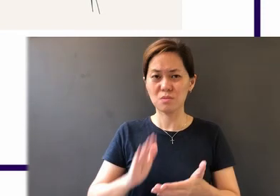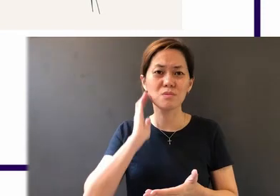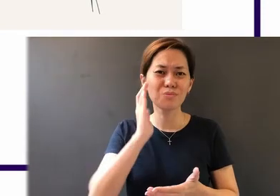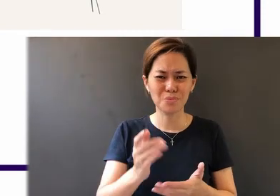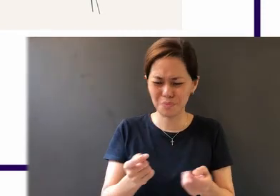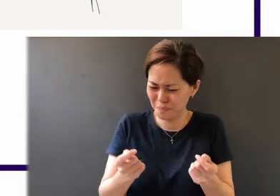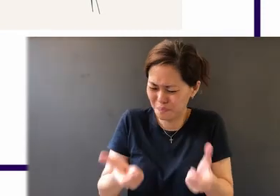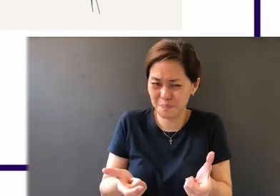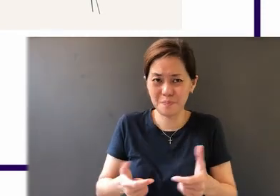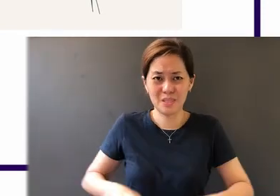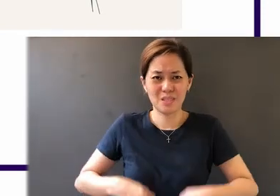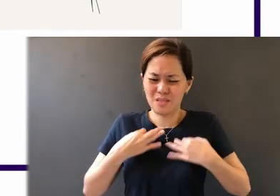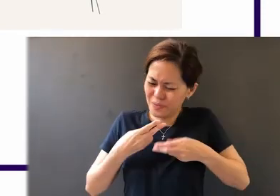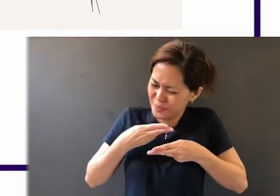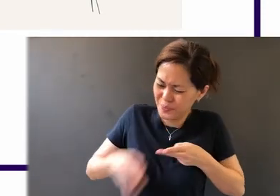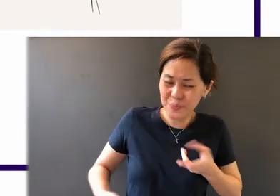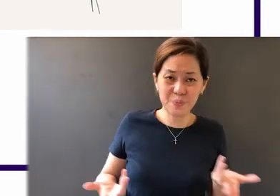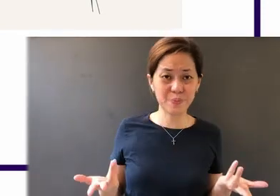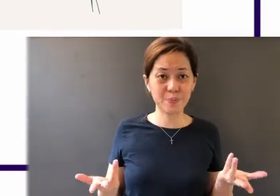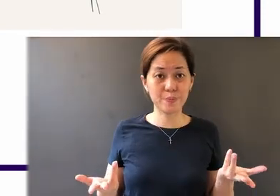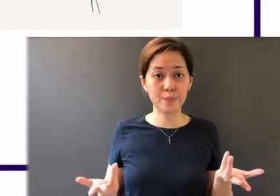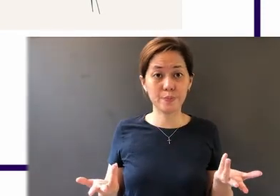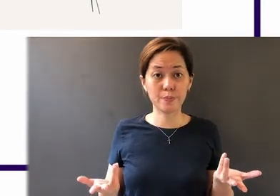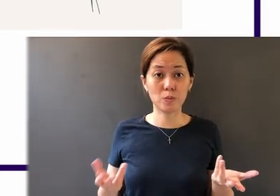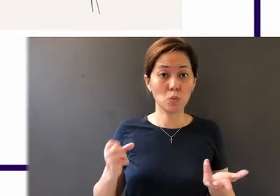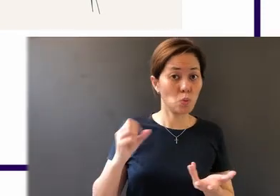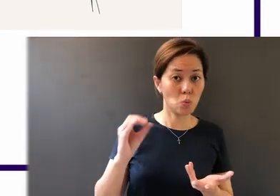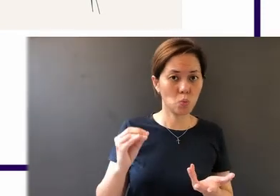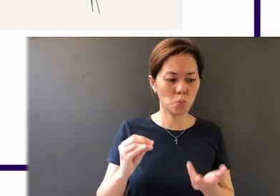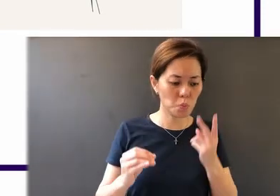short. So they should see their poverty and see